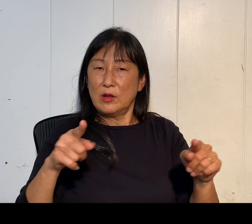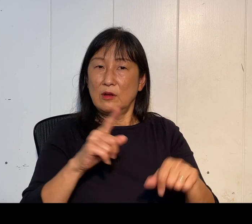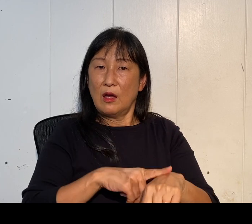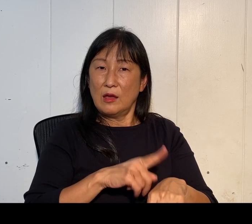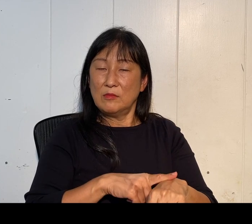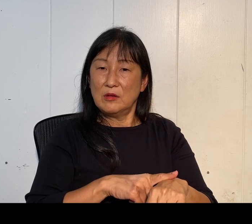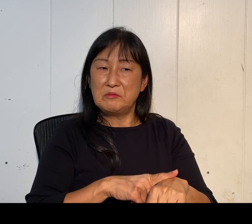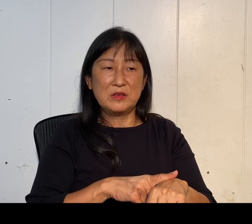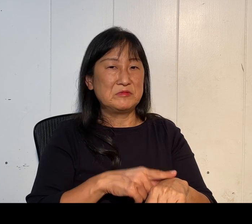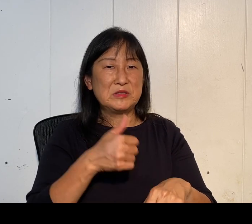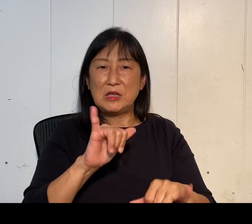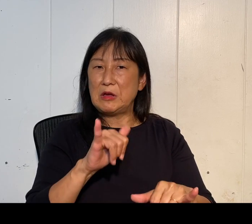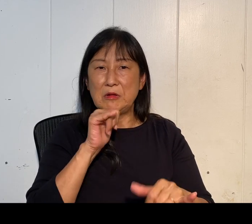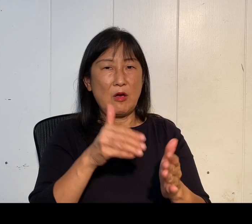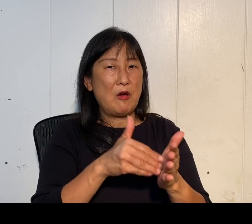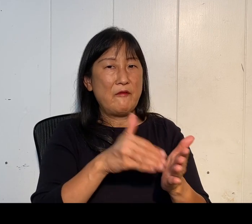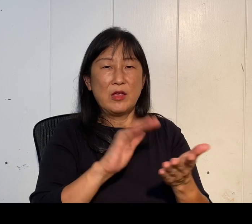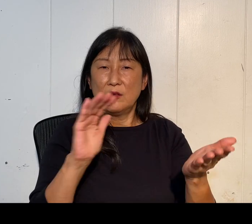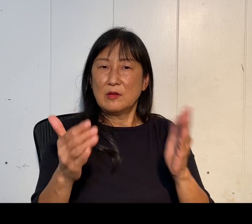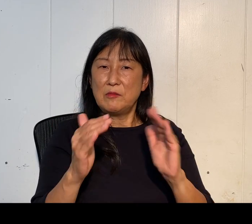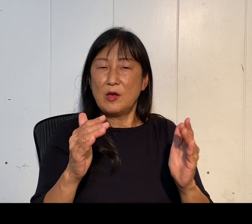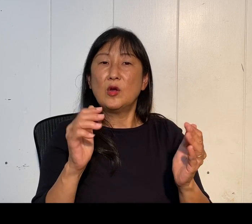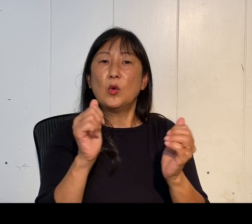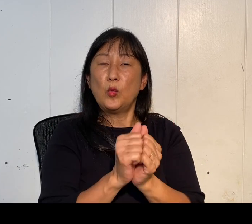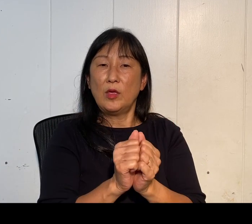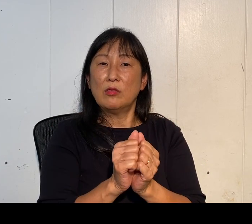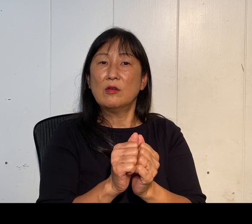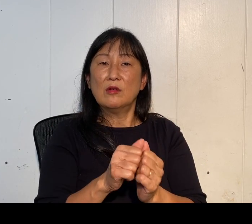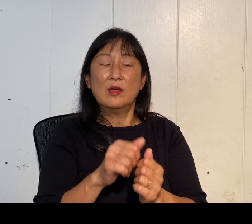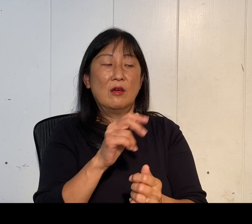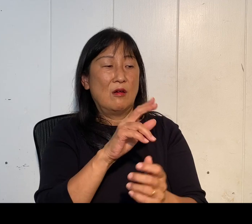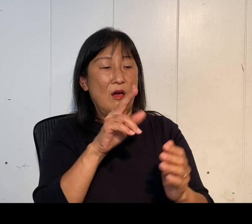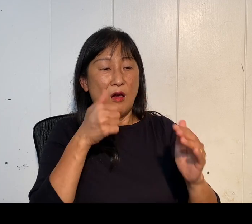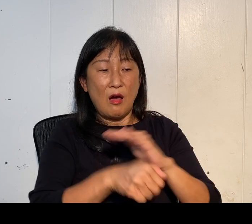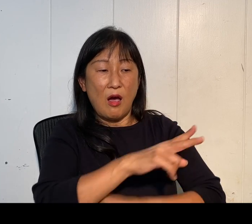breakthrough events remained uncommon compared to the total number of hospitalizations and deaths